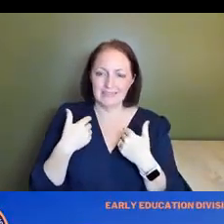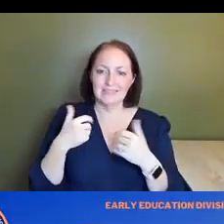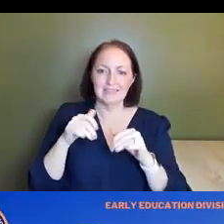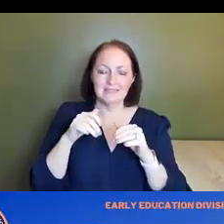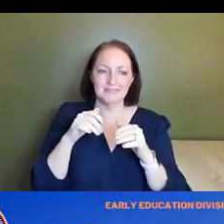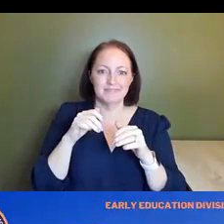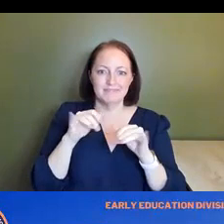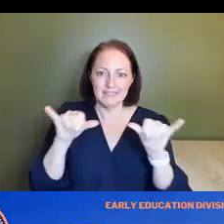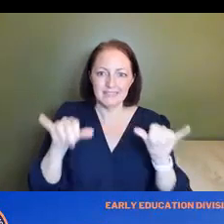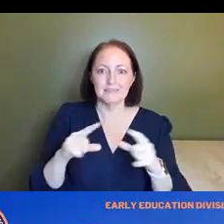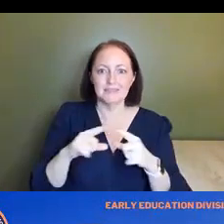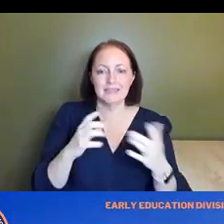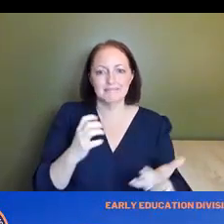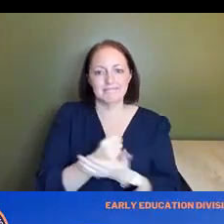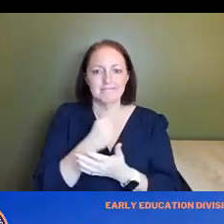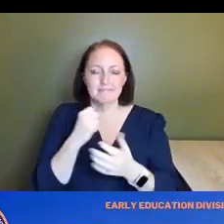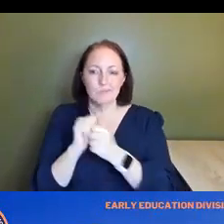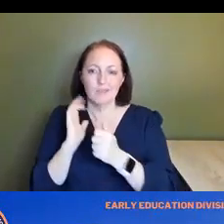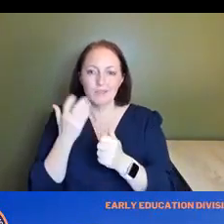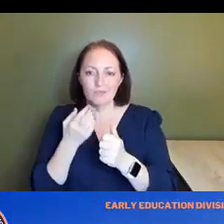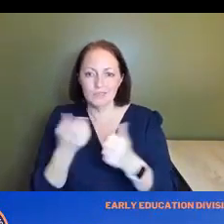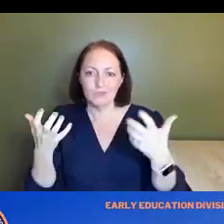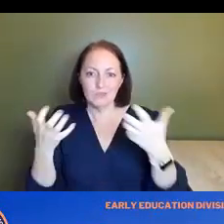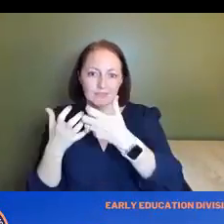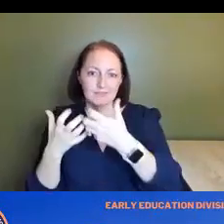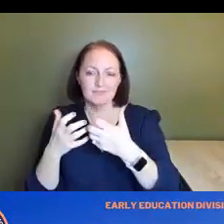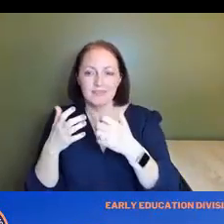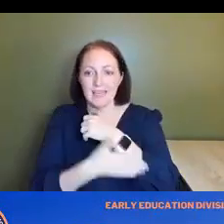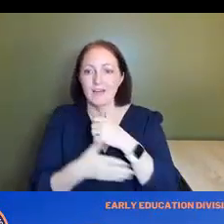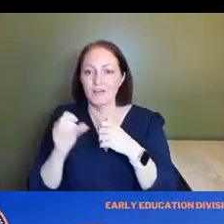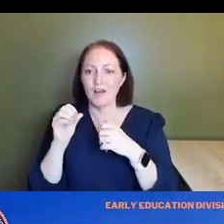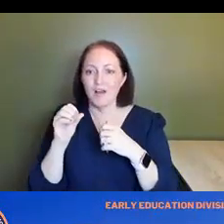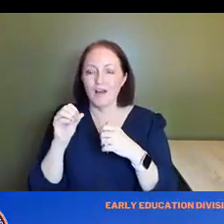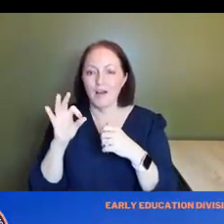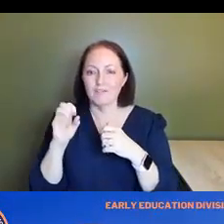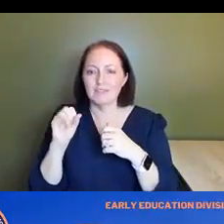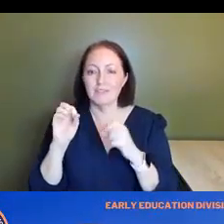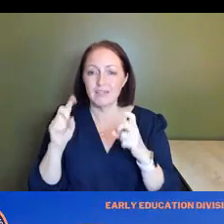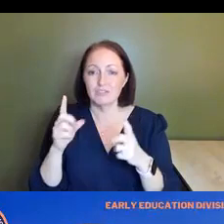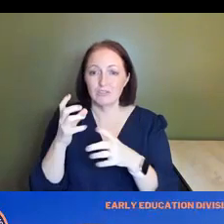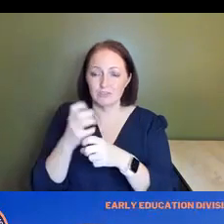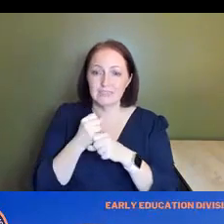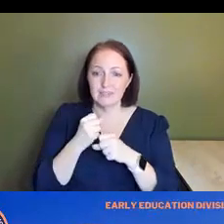with the resources that county offices of education are receiving to support countywide